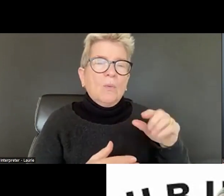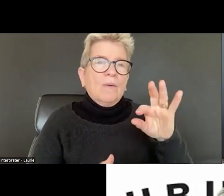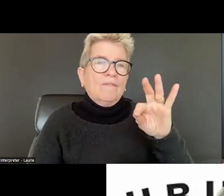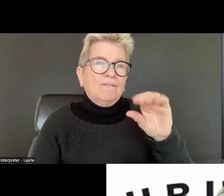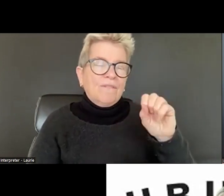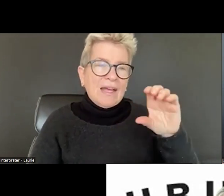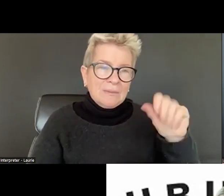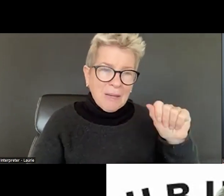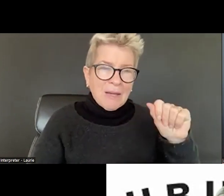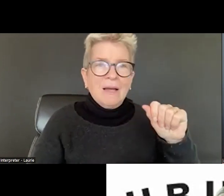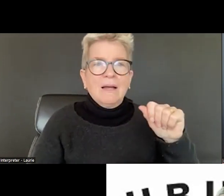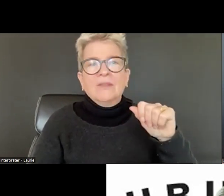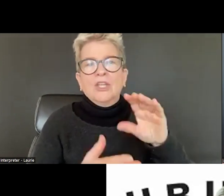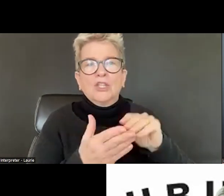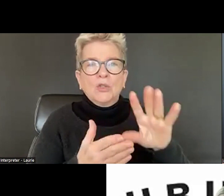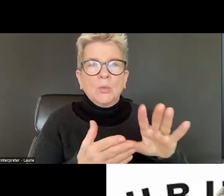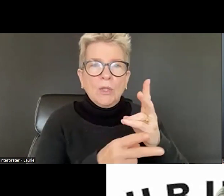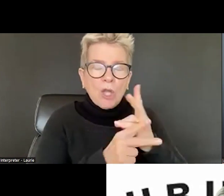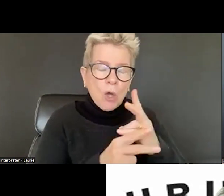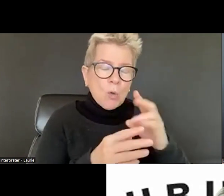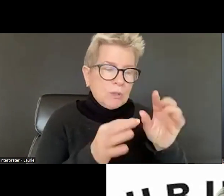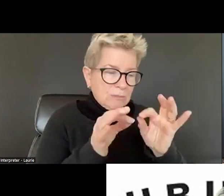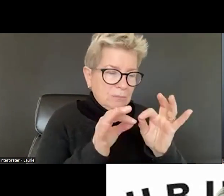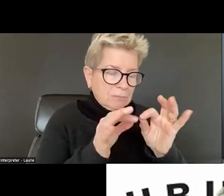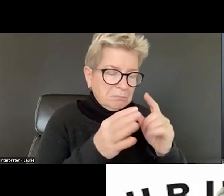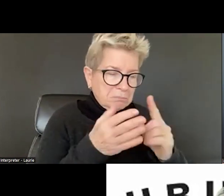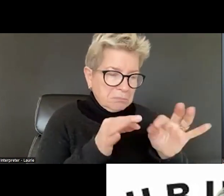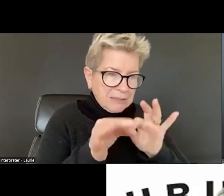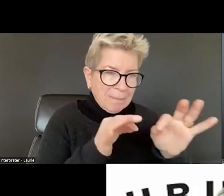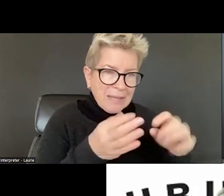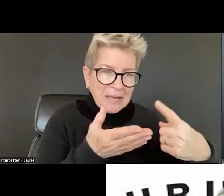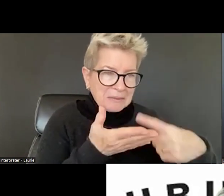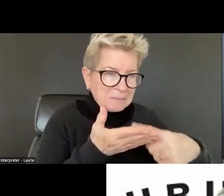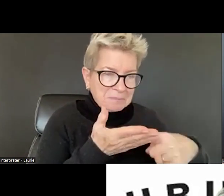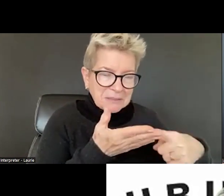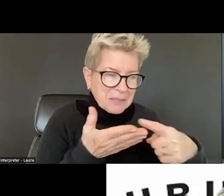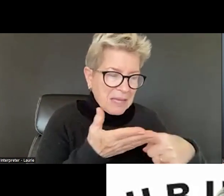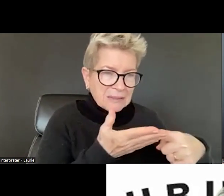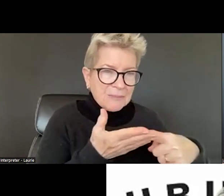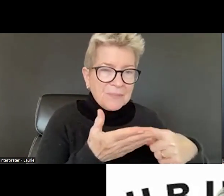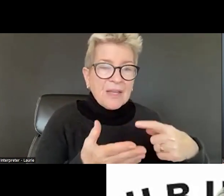packages and all that and I would always say to the students take the free money first so